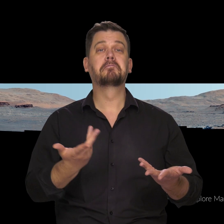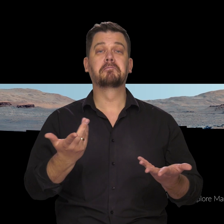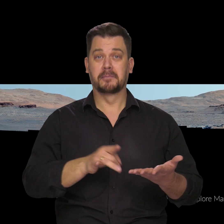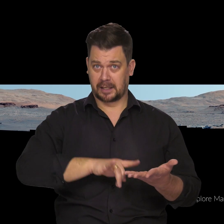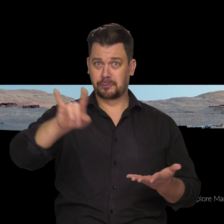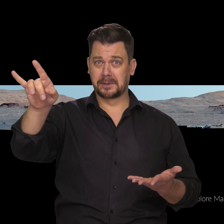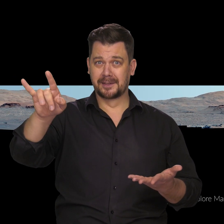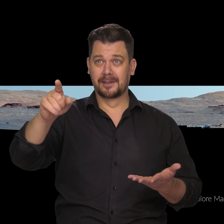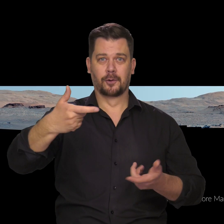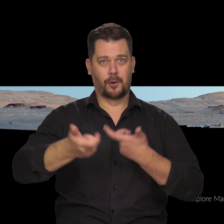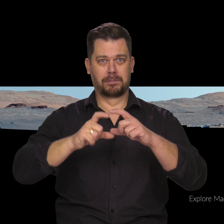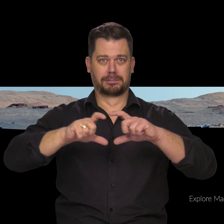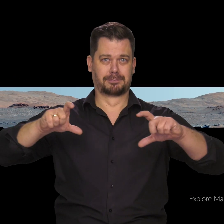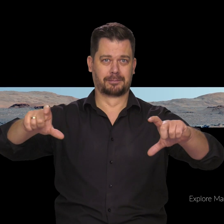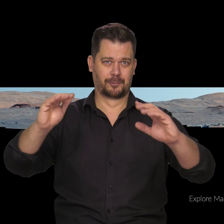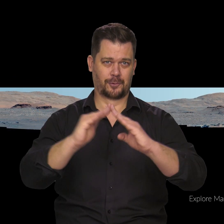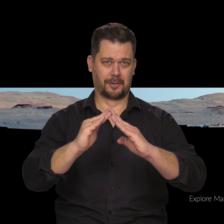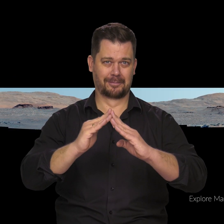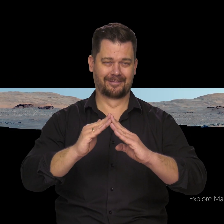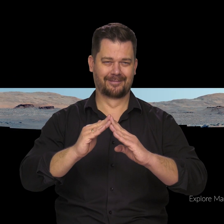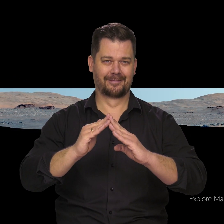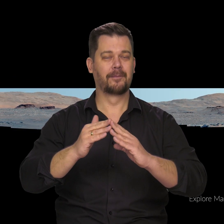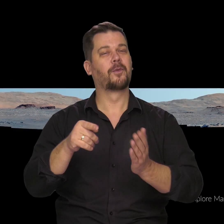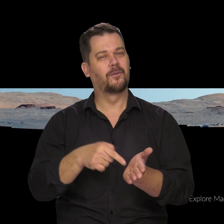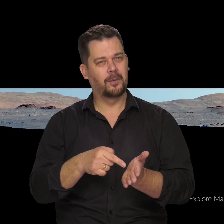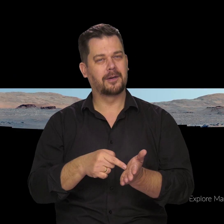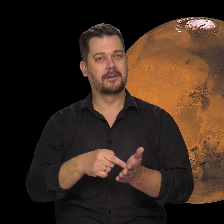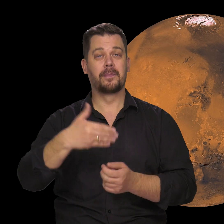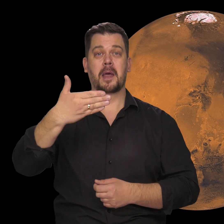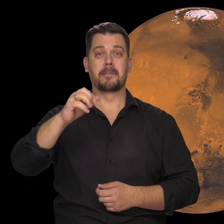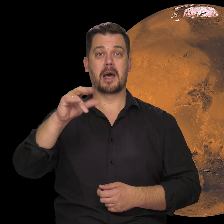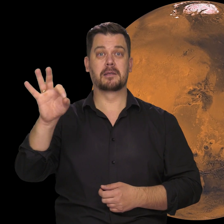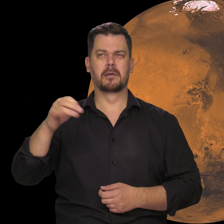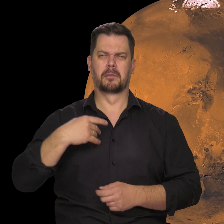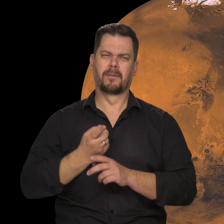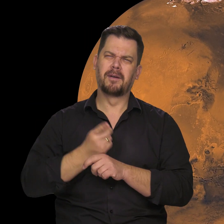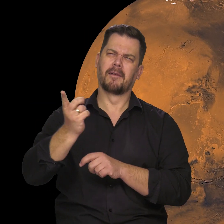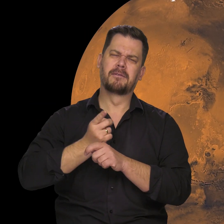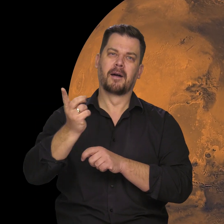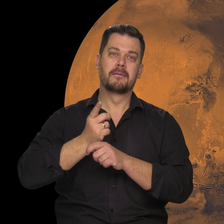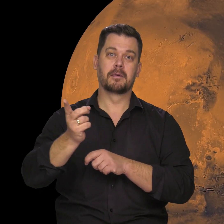So, are we heading to Mars and building permanent bases there? Well, indeed, we've sent many machines to Mars,